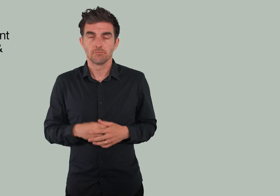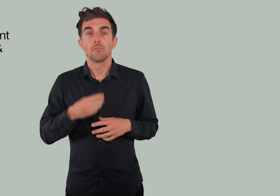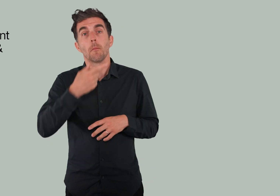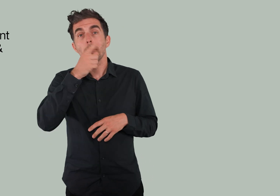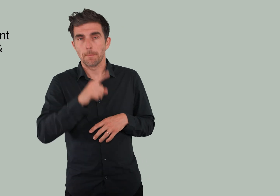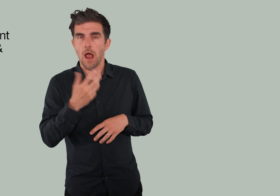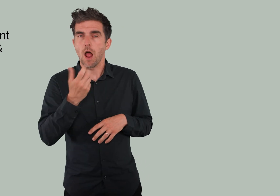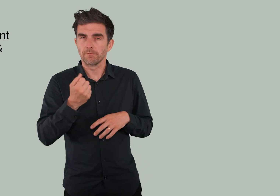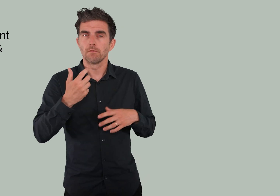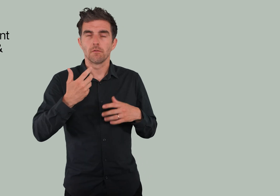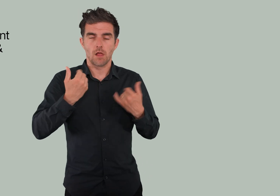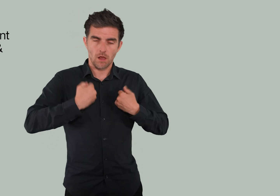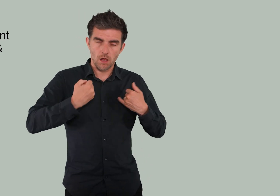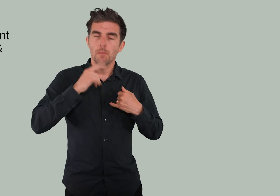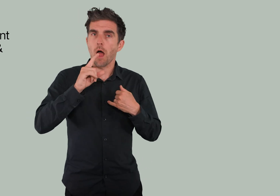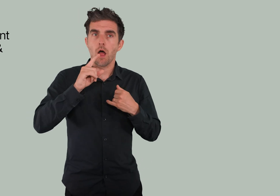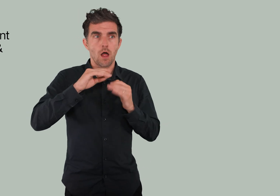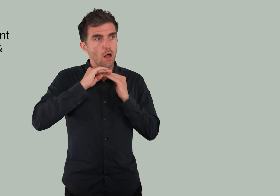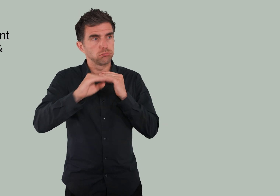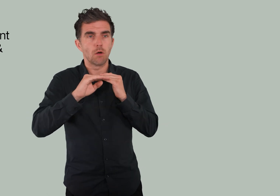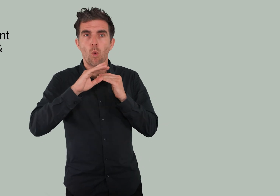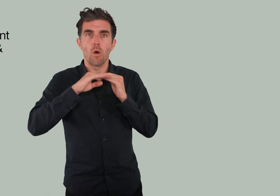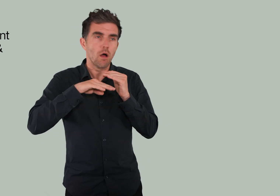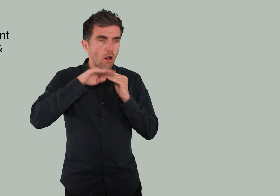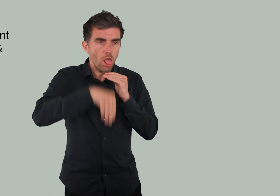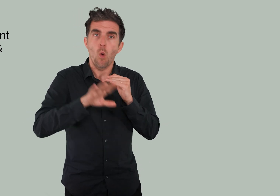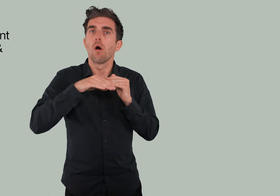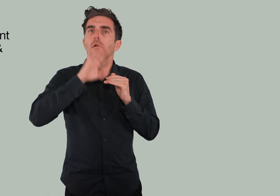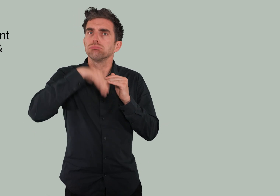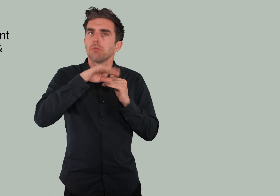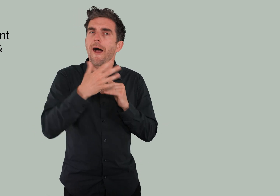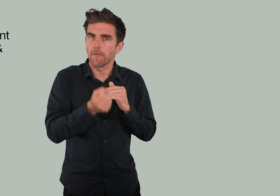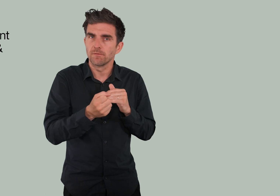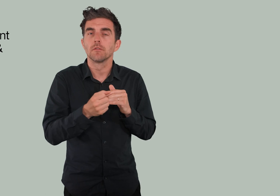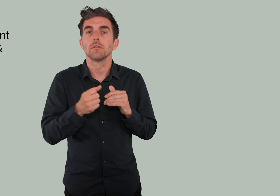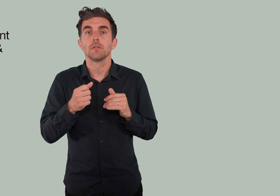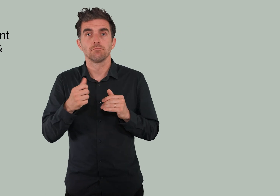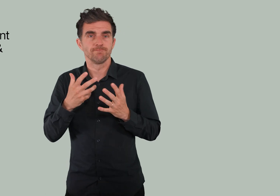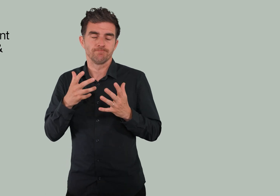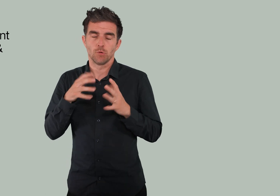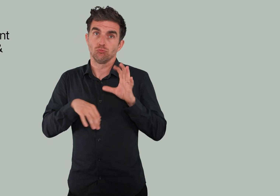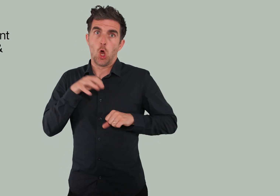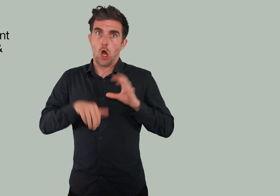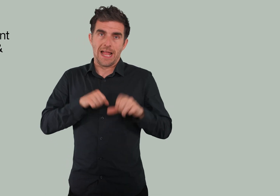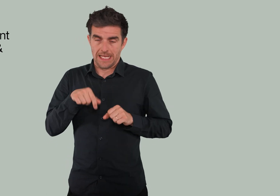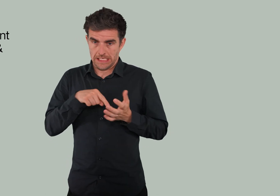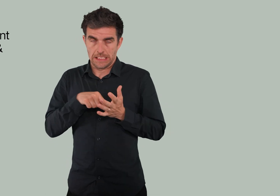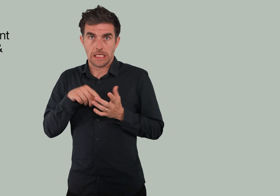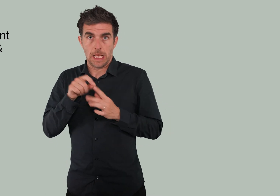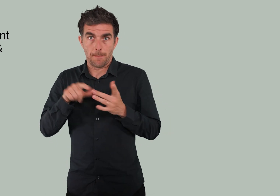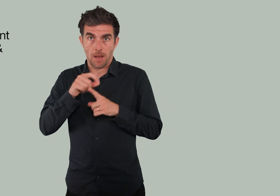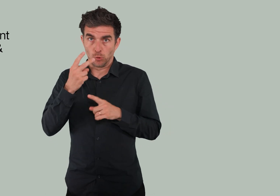6.28 People with fluctuating conditions also tend to report struggling to complete the PIP2